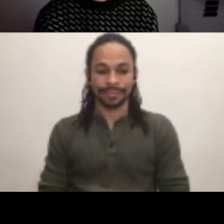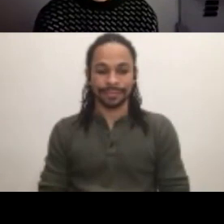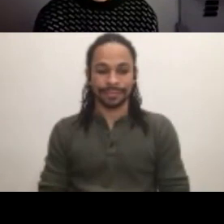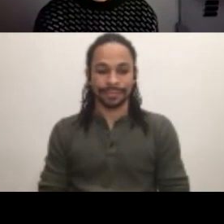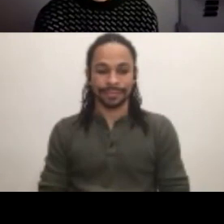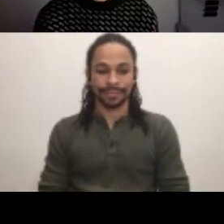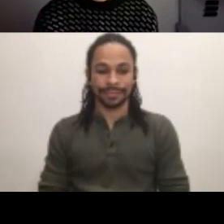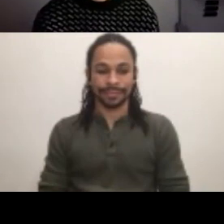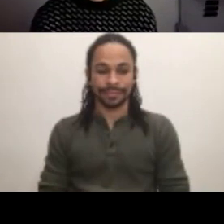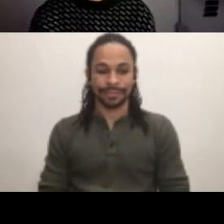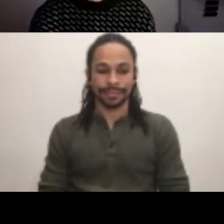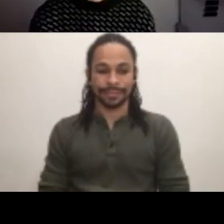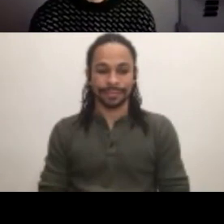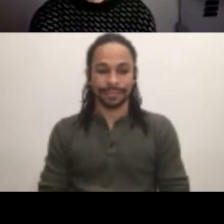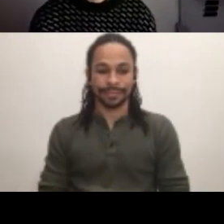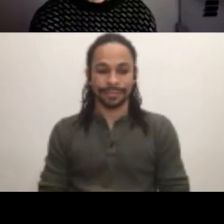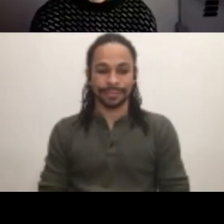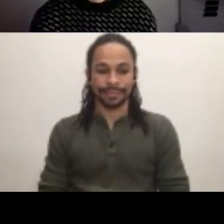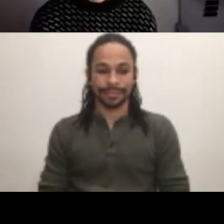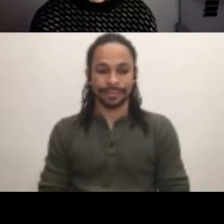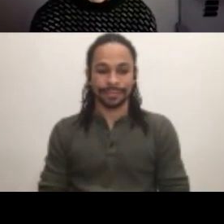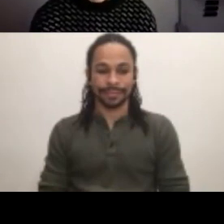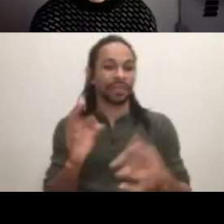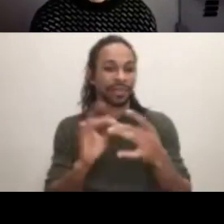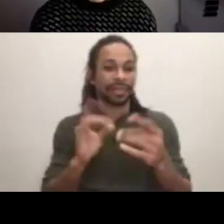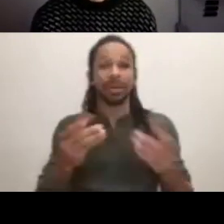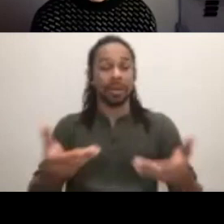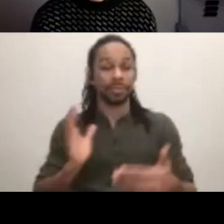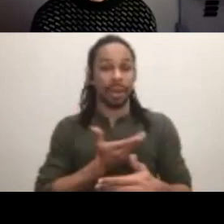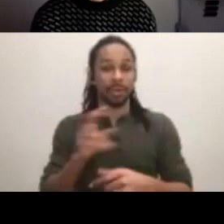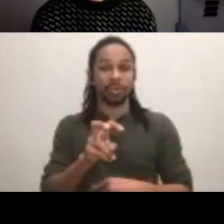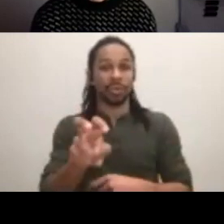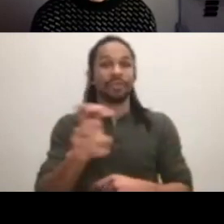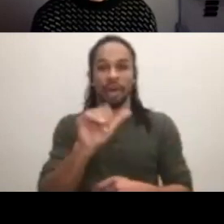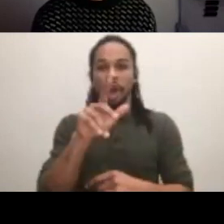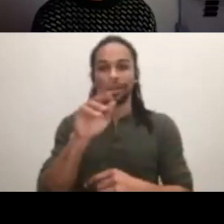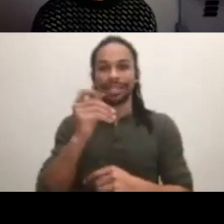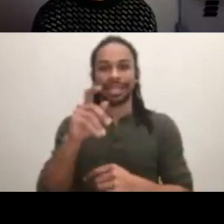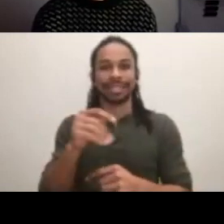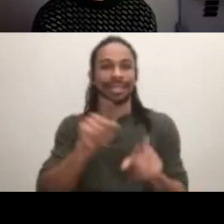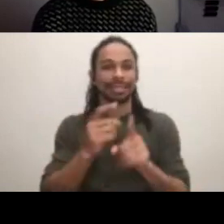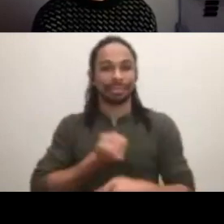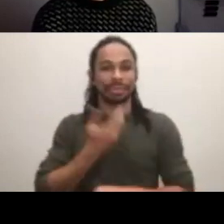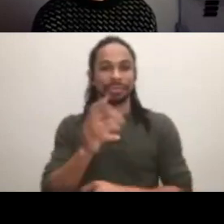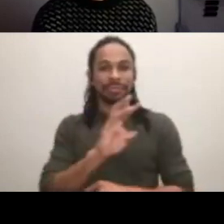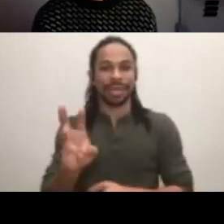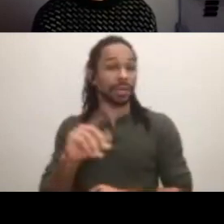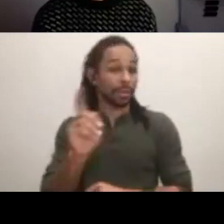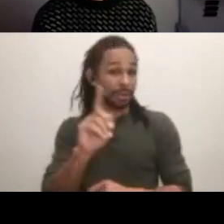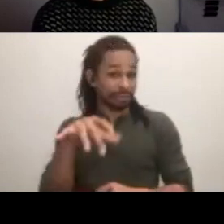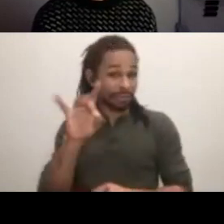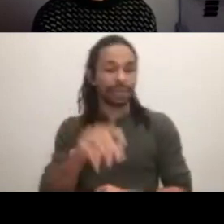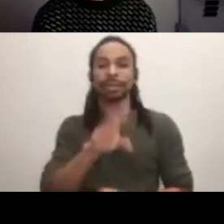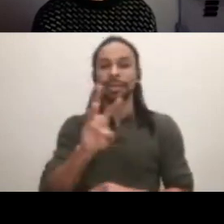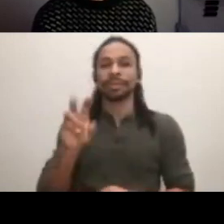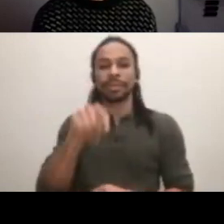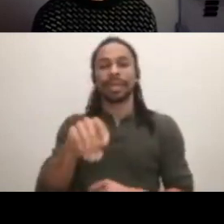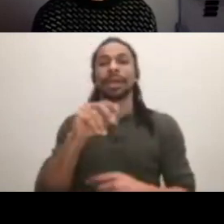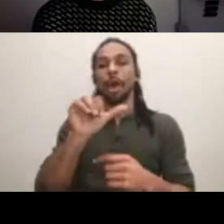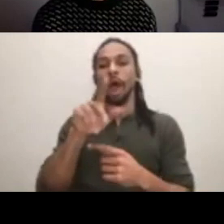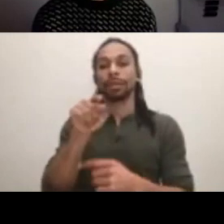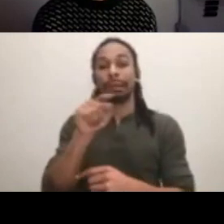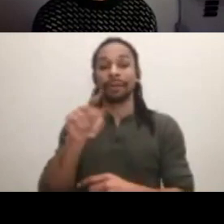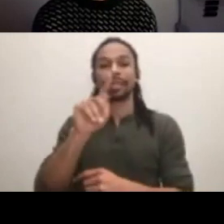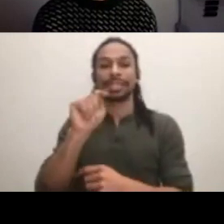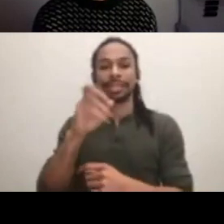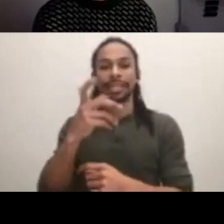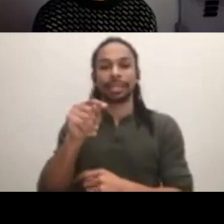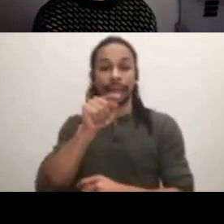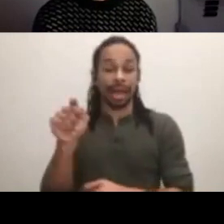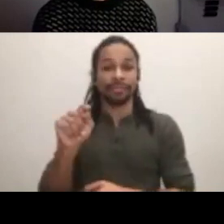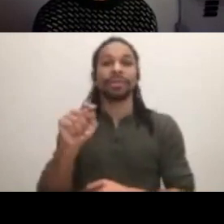We have a few more comments in the chat that came in during the video, Nat said "need